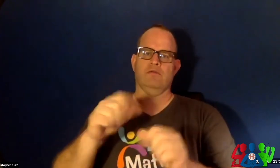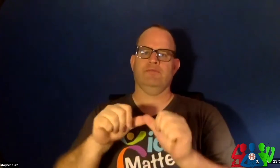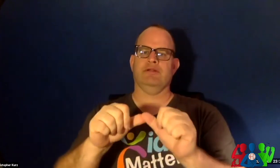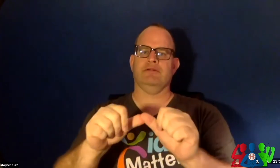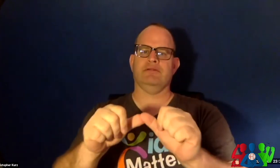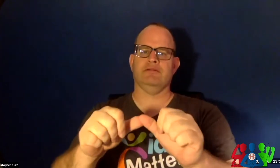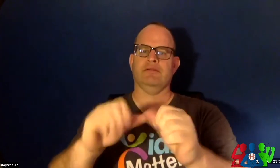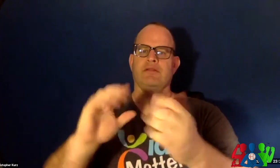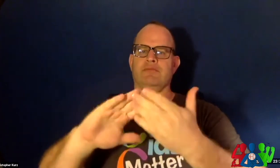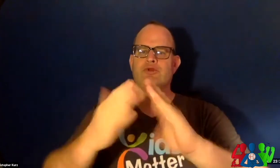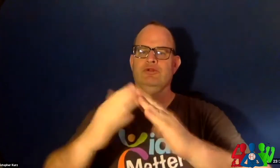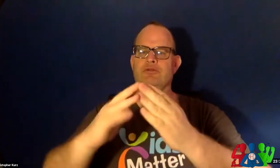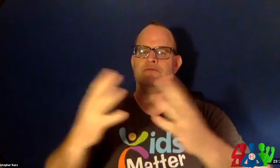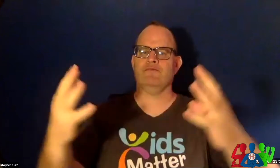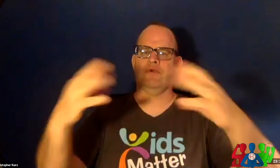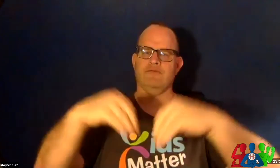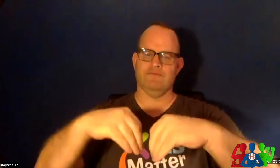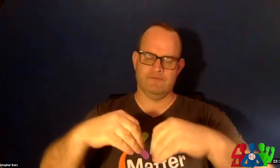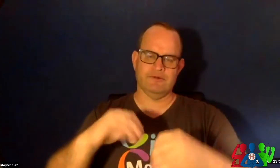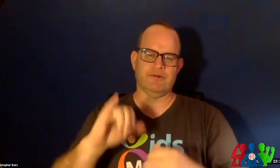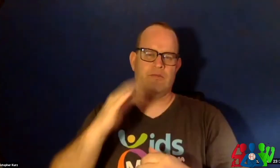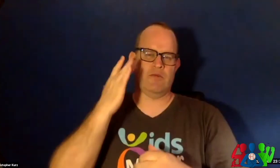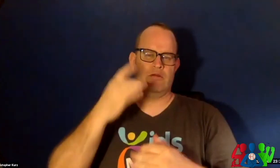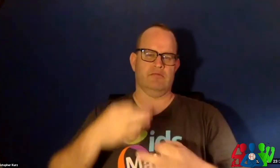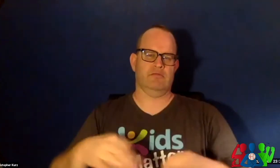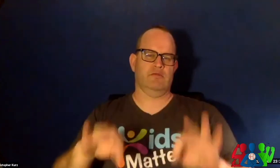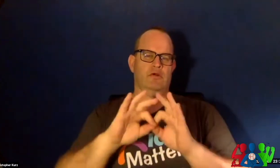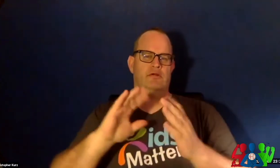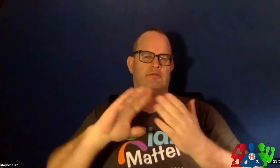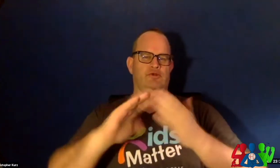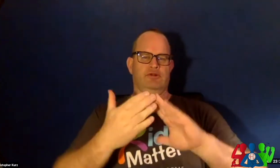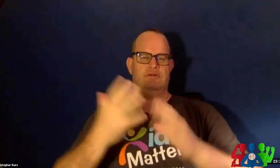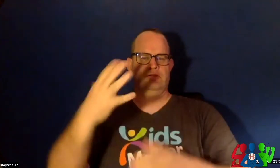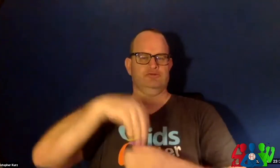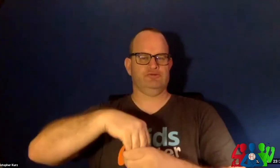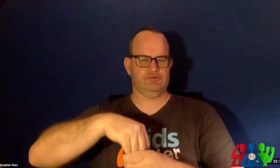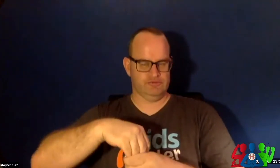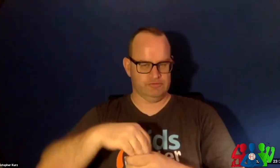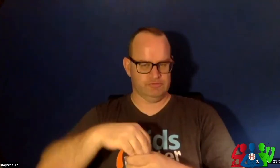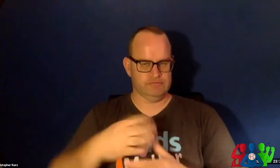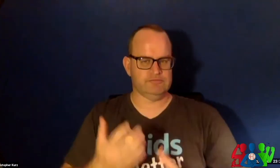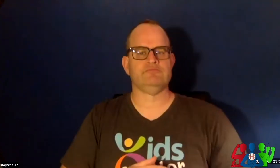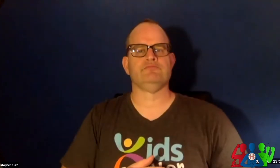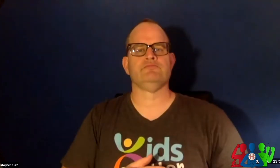offer their content not for sale, and communities are involved in creating